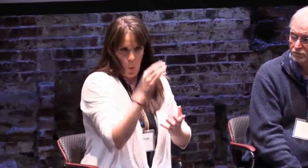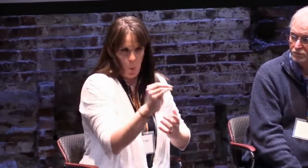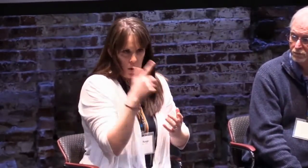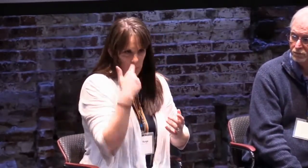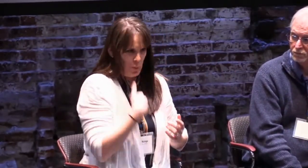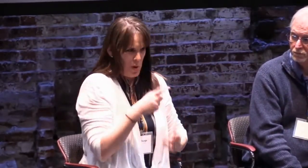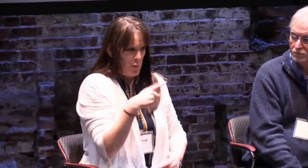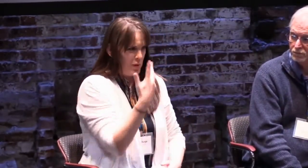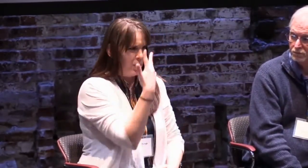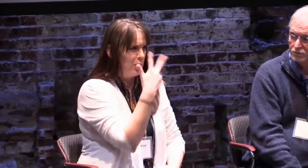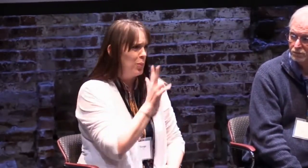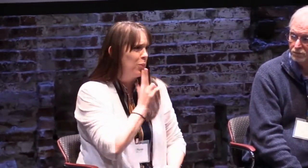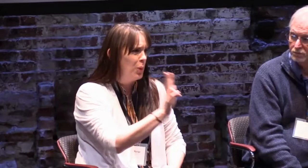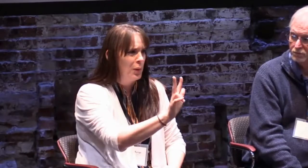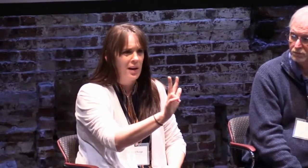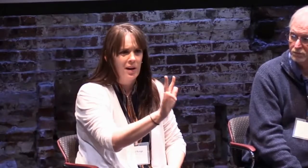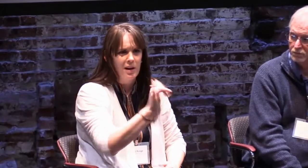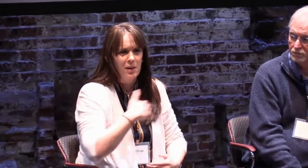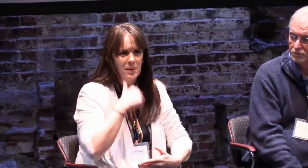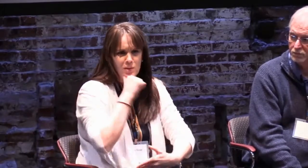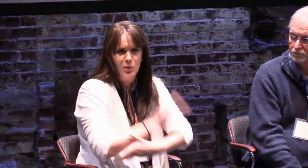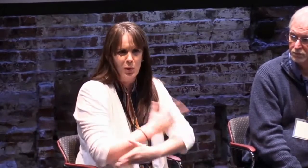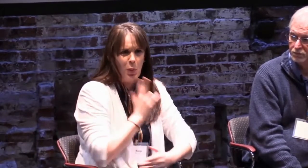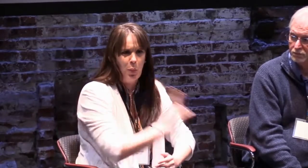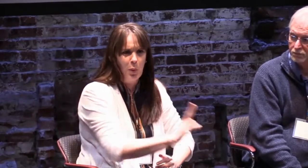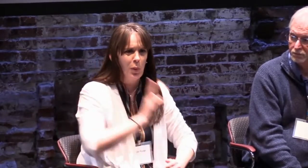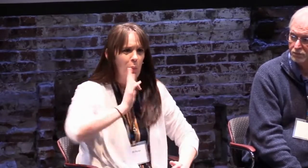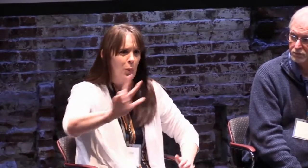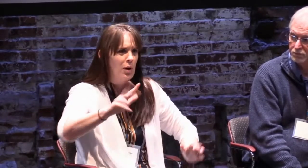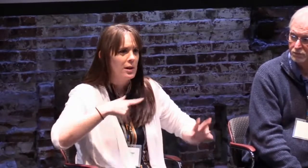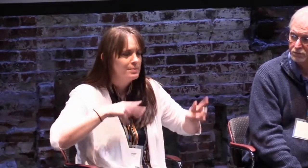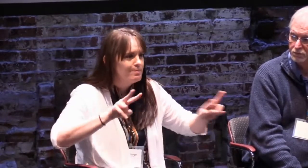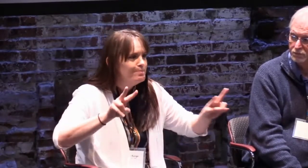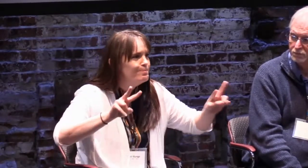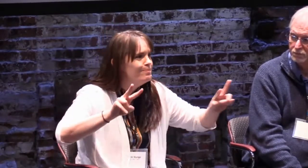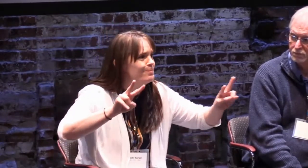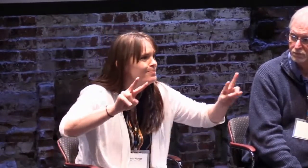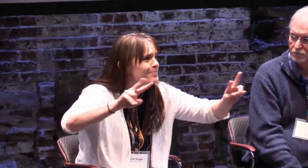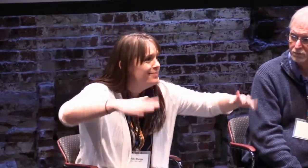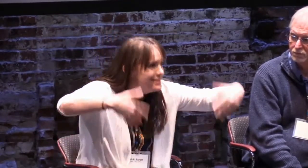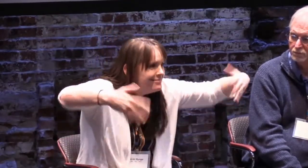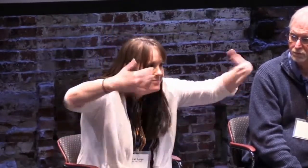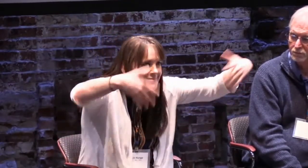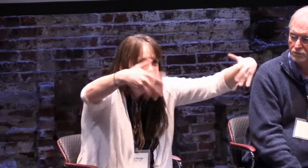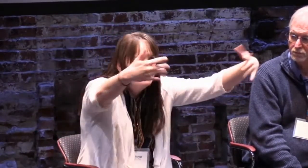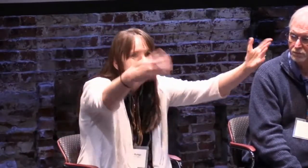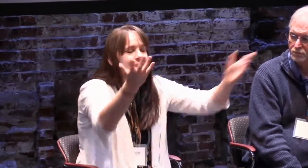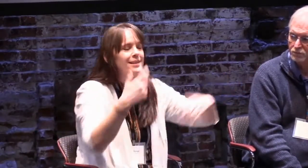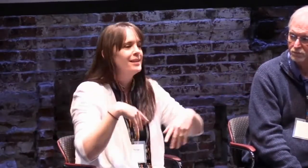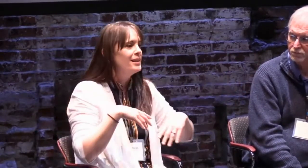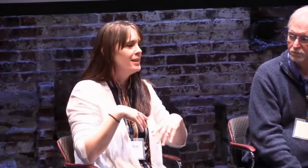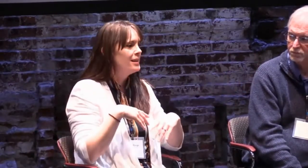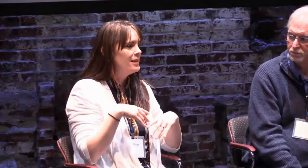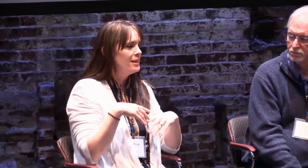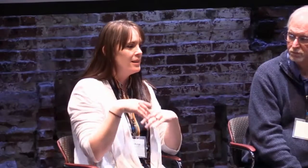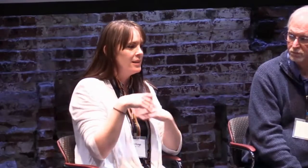So I'm very excited to see where we're gonna go. Again, I measure my progress by the actual literal growth